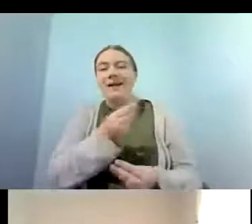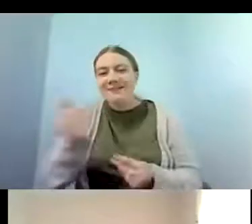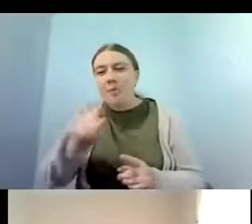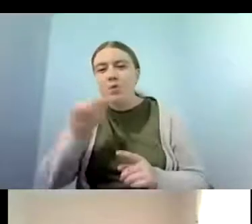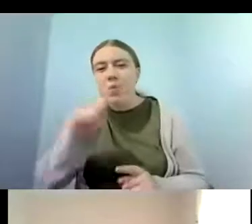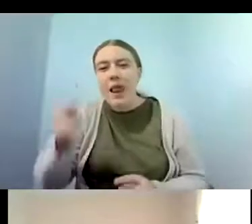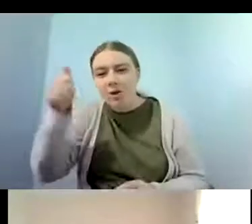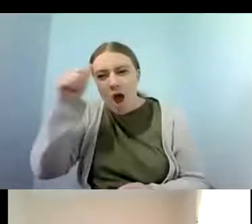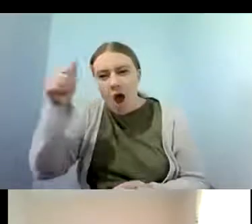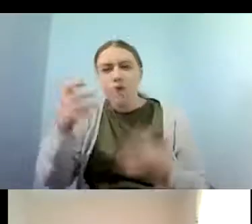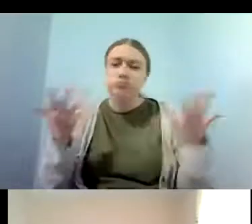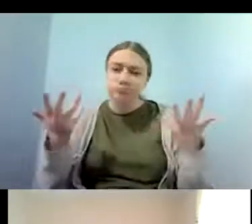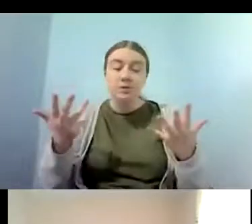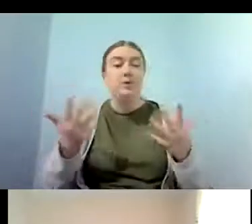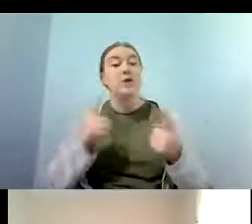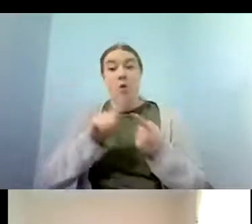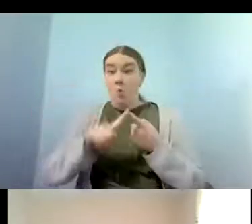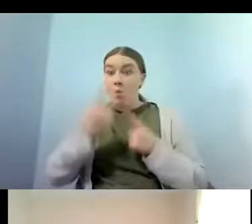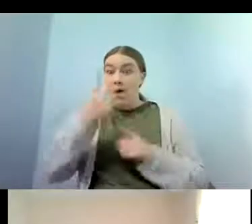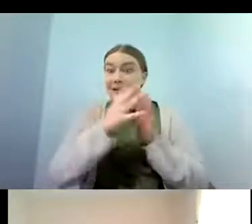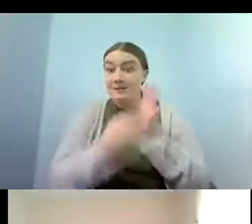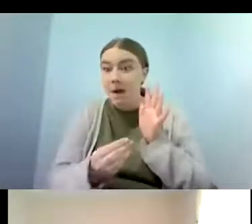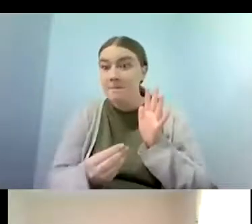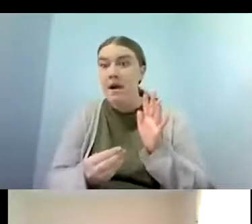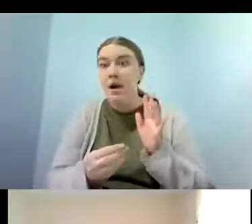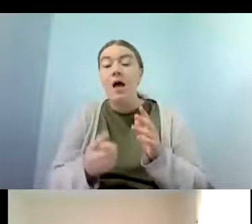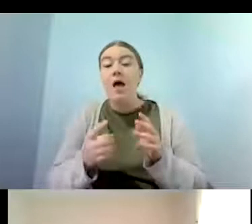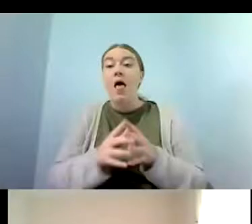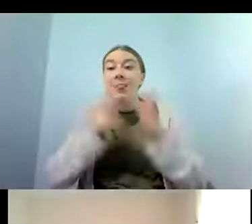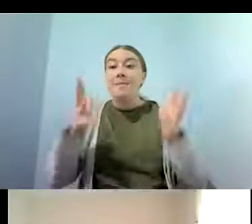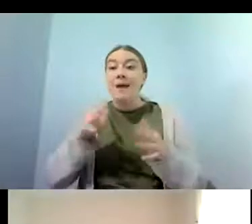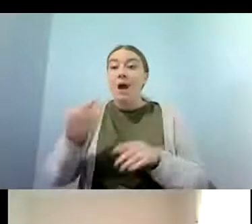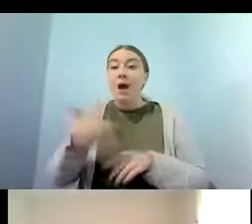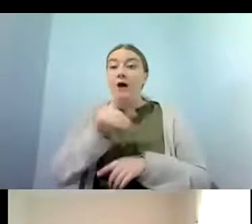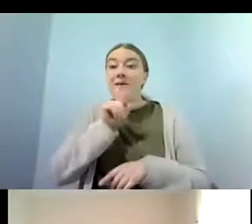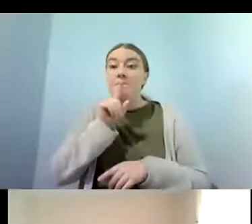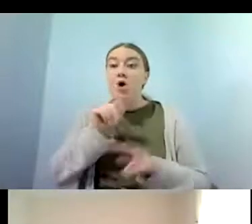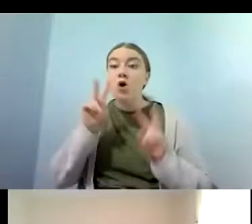and so one of the best examples to use is the big garden bird watch hosted by the rspb